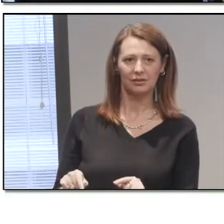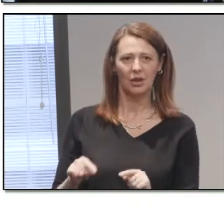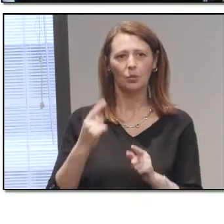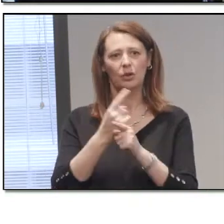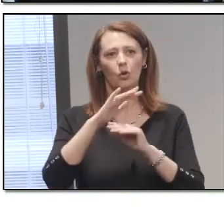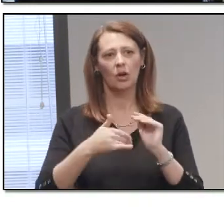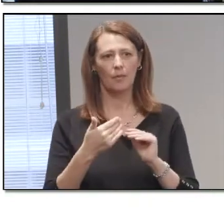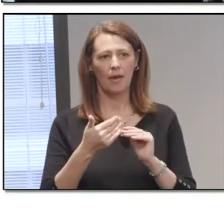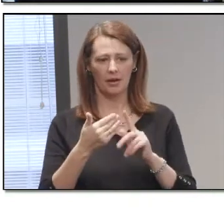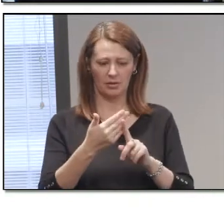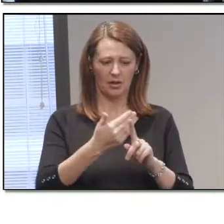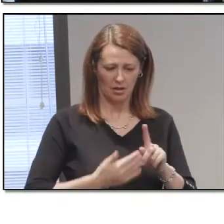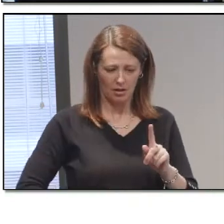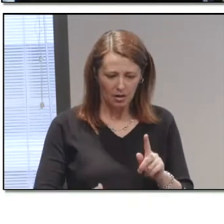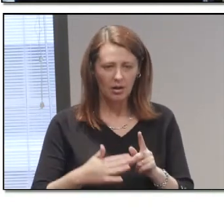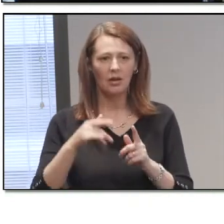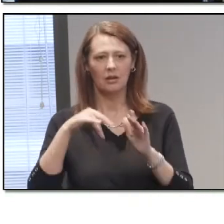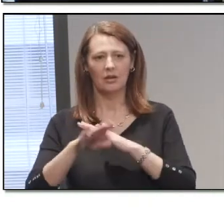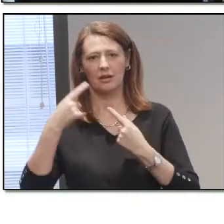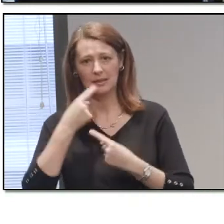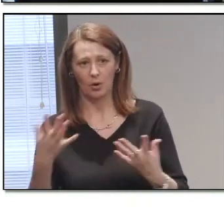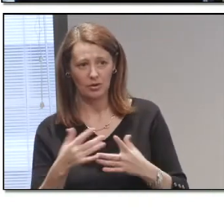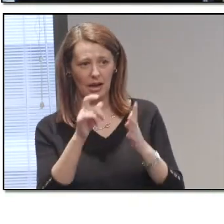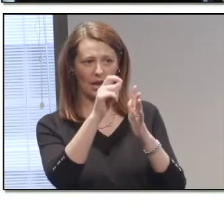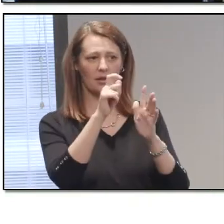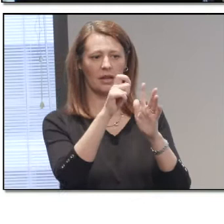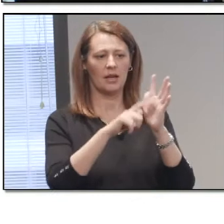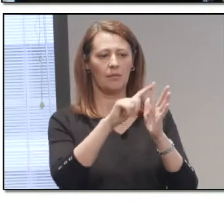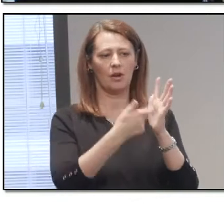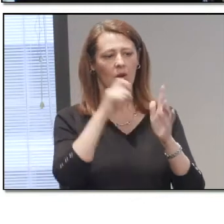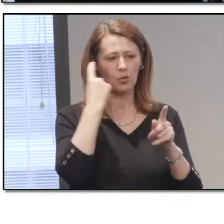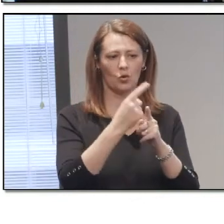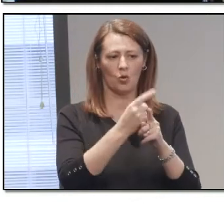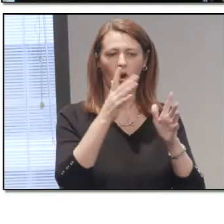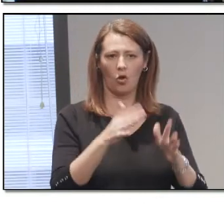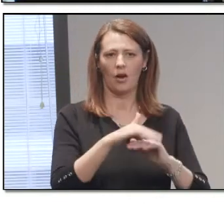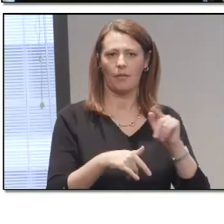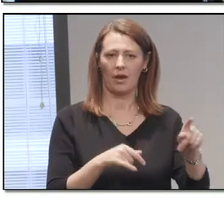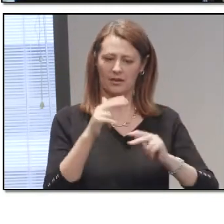prenatal exposure and Peter's going to talk a lot about that in terms of developing systems. We talk